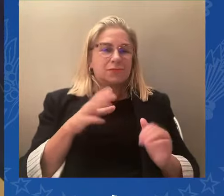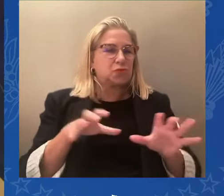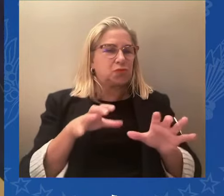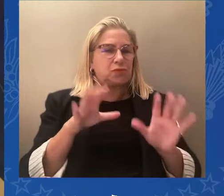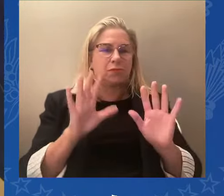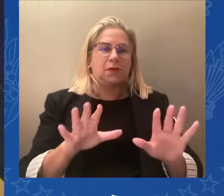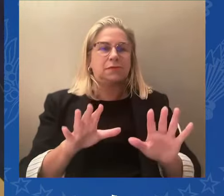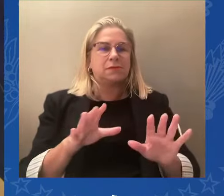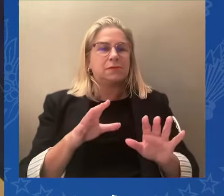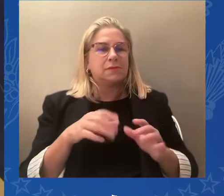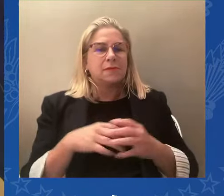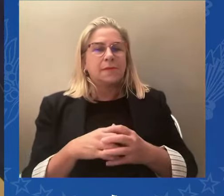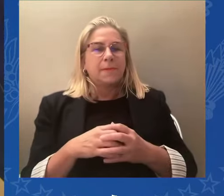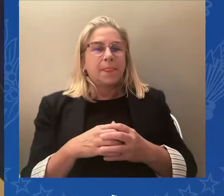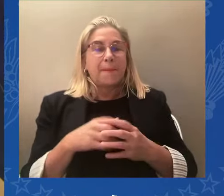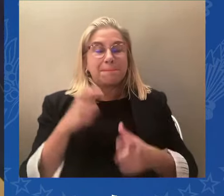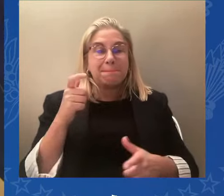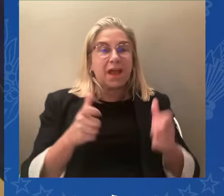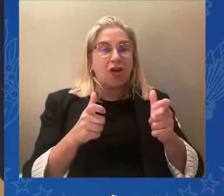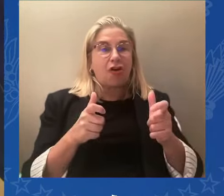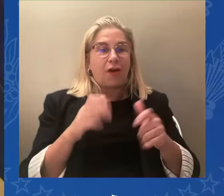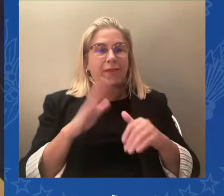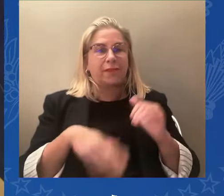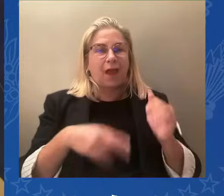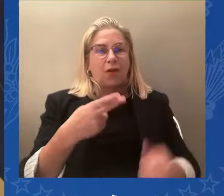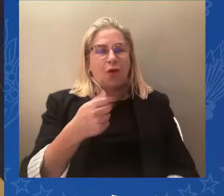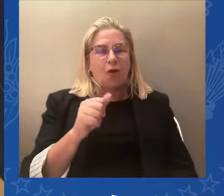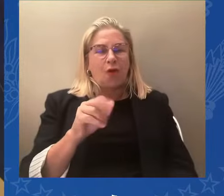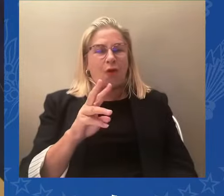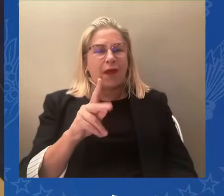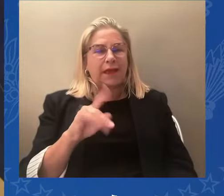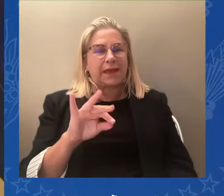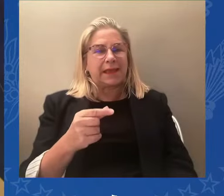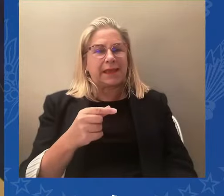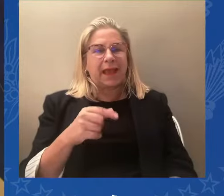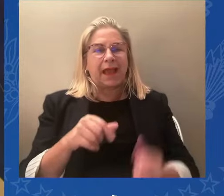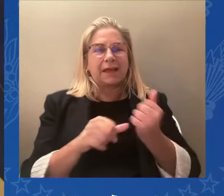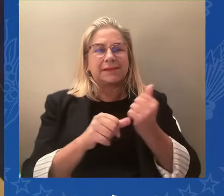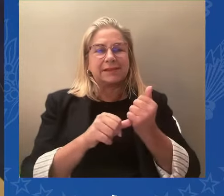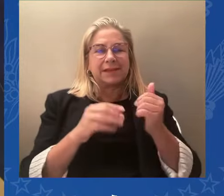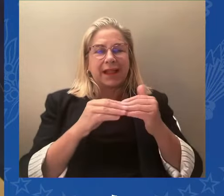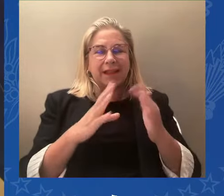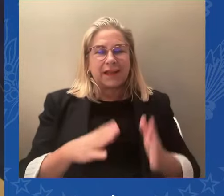And I cannot go further without thanking the great, great Congressman Jim Clyburn.